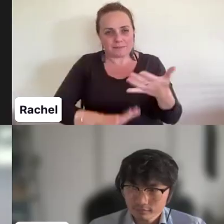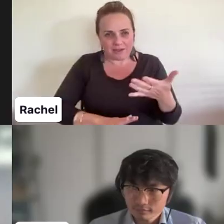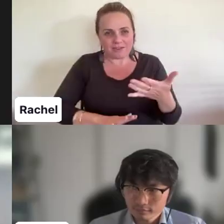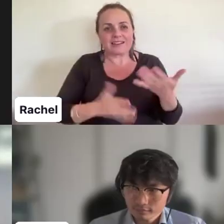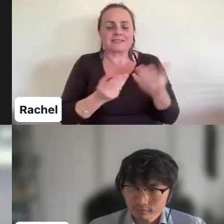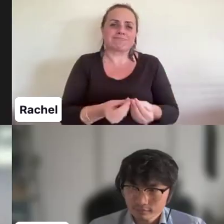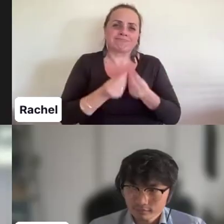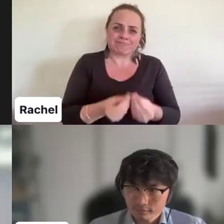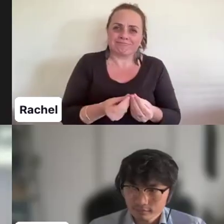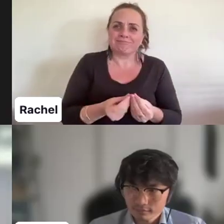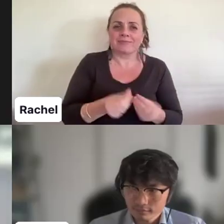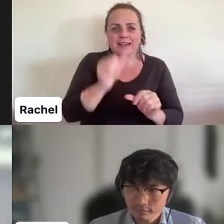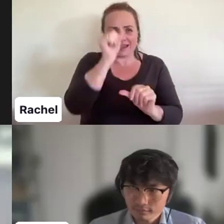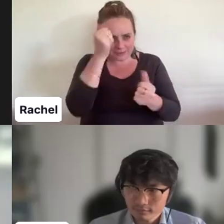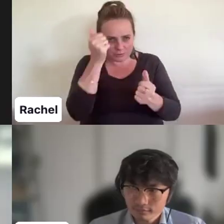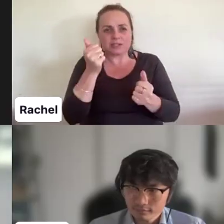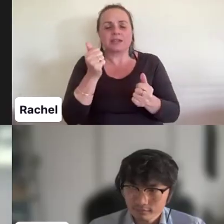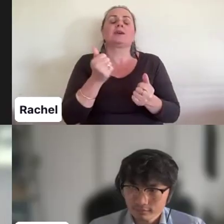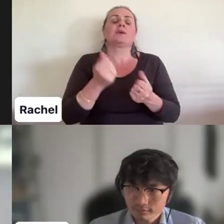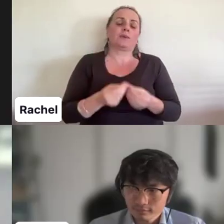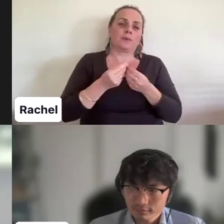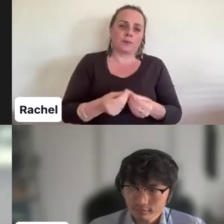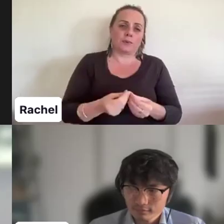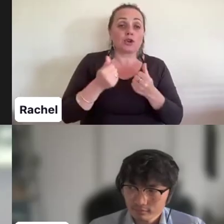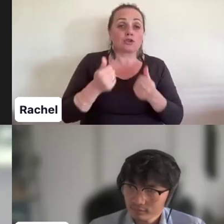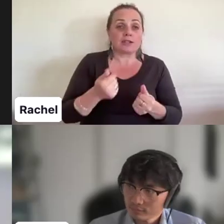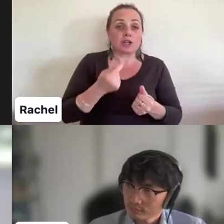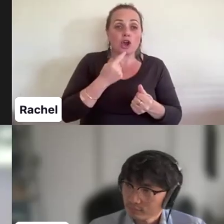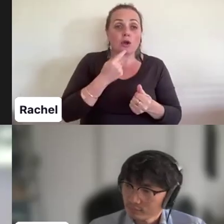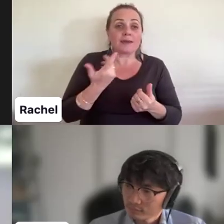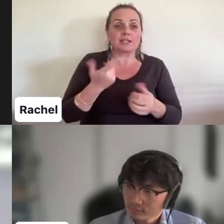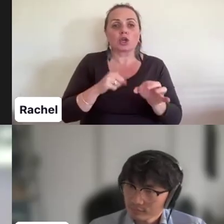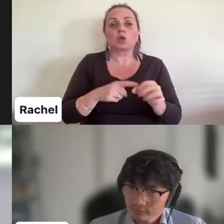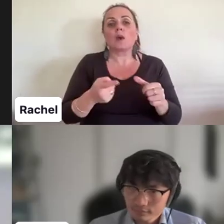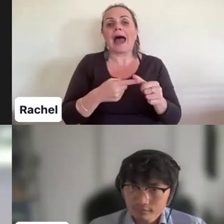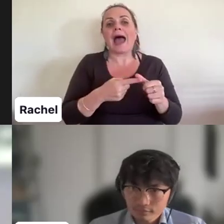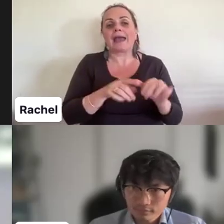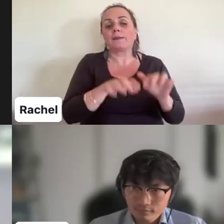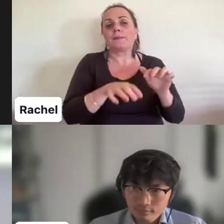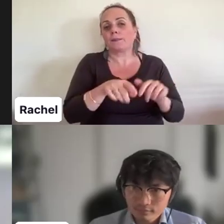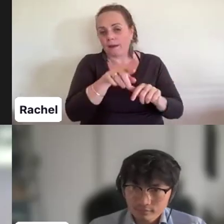expertise. And there are lots of great comments in the Q&A section about different ways people